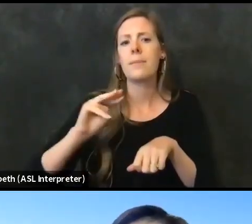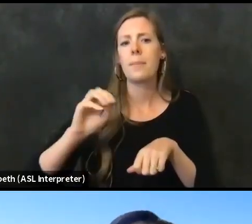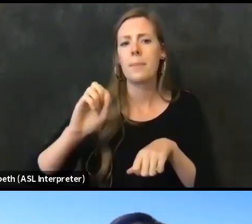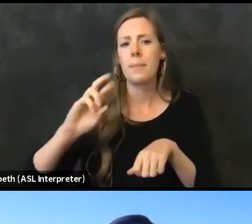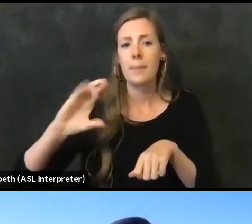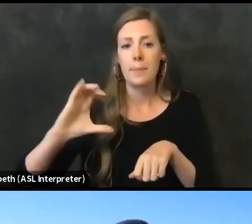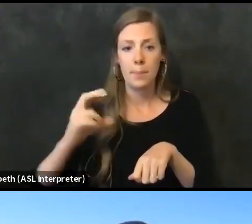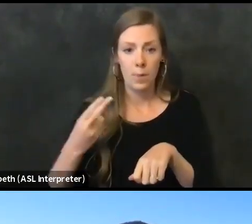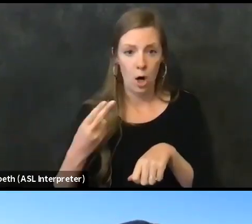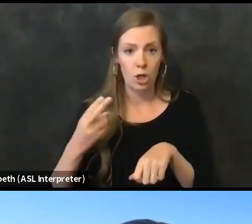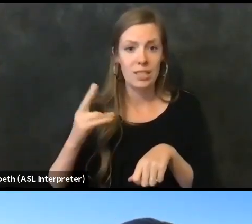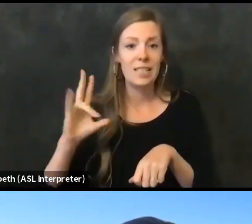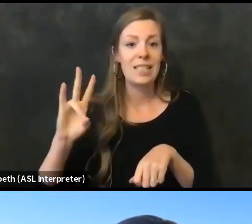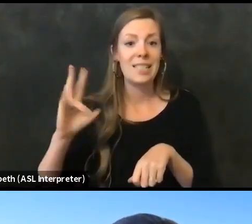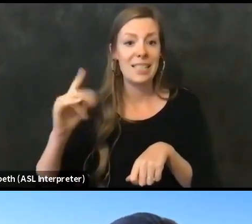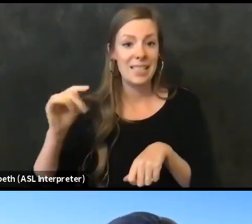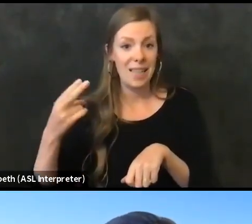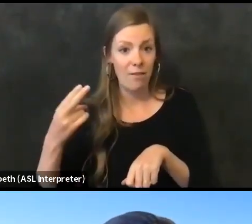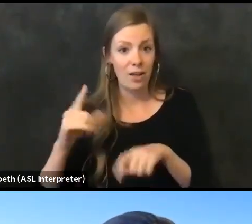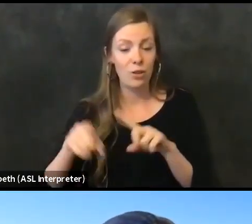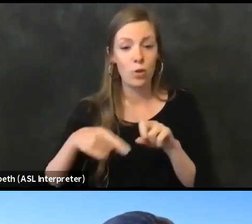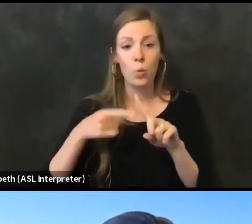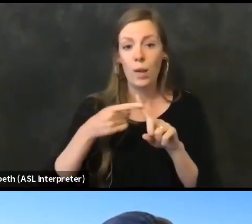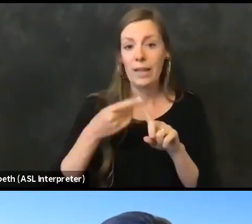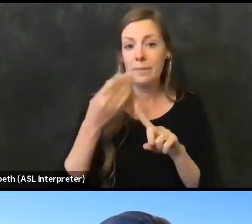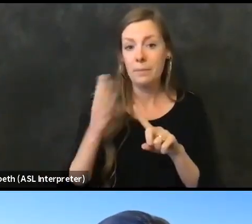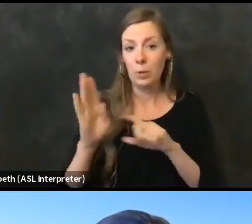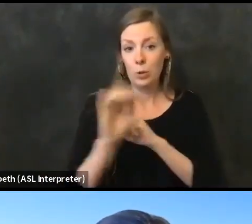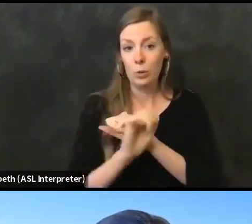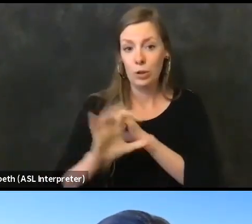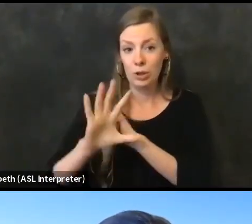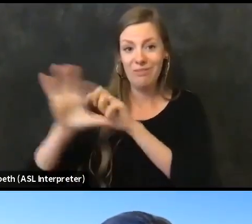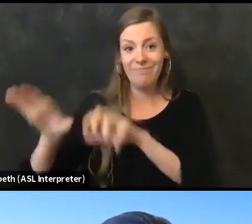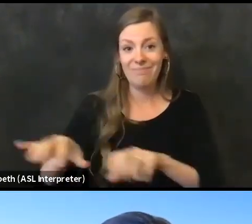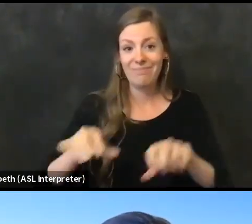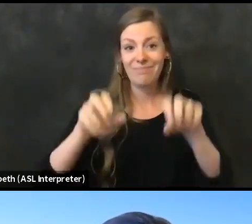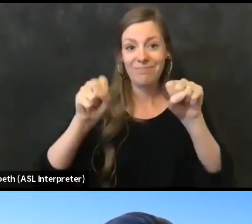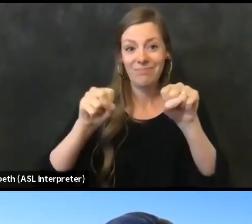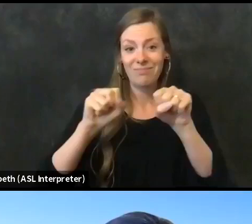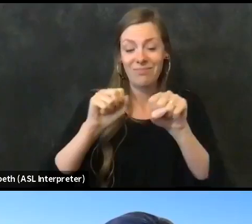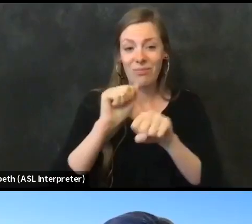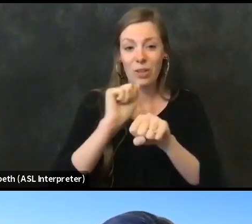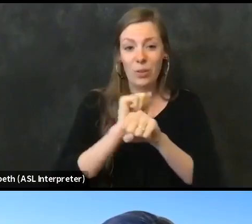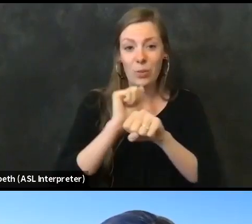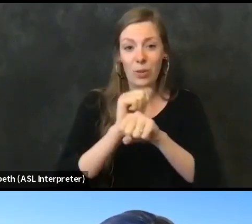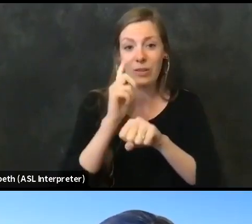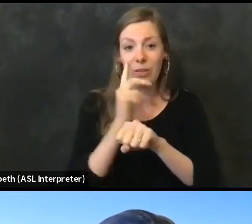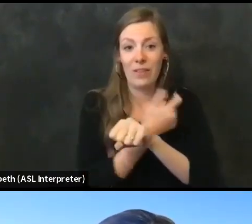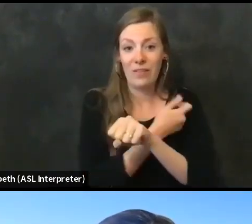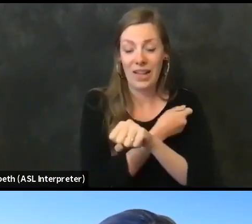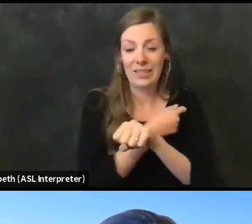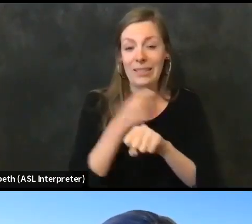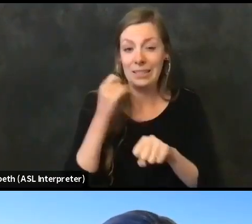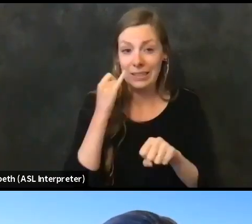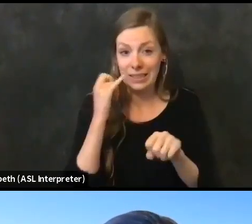support of Kaiser take over this vaccine administration. If you take a chance to look at the actual